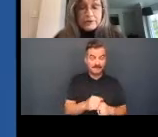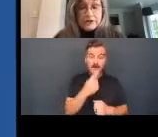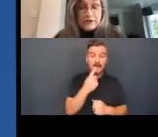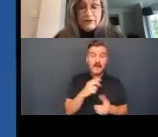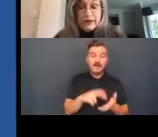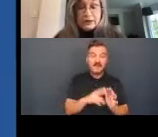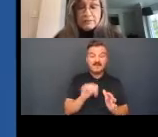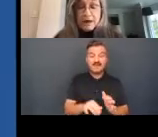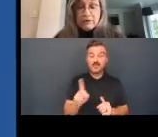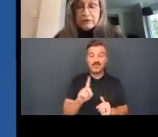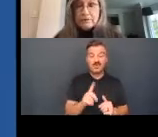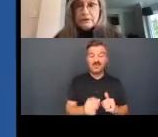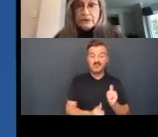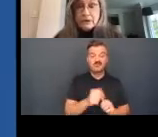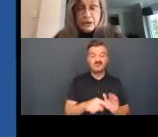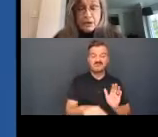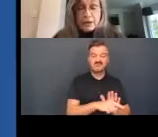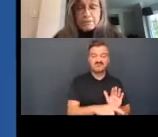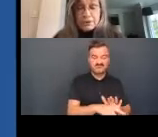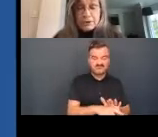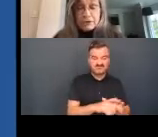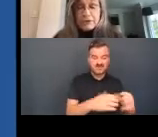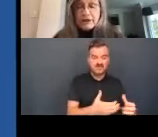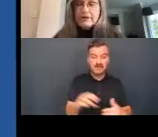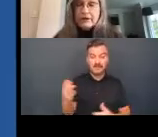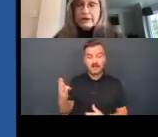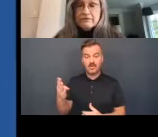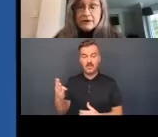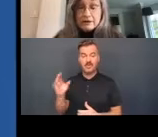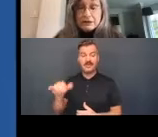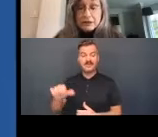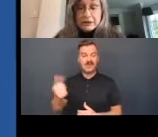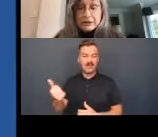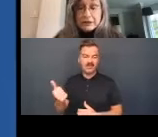disadvantaged groups. 16:07:54 The blue the other end of the continuum